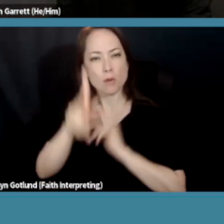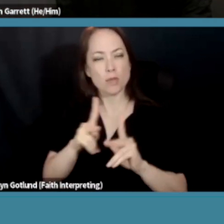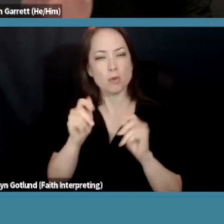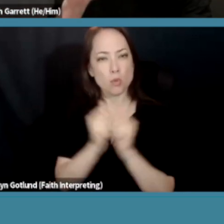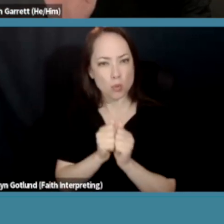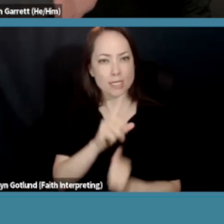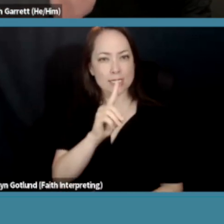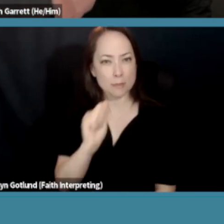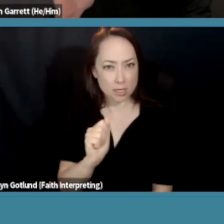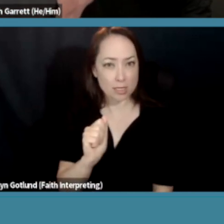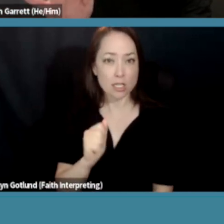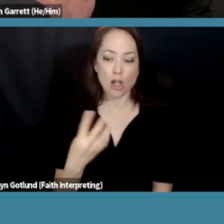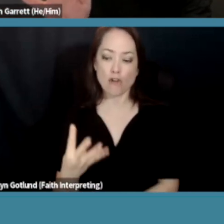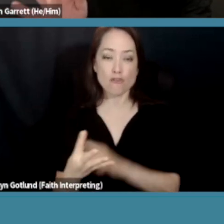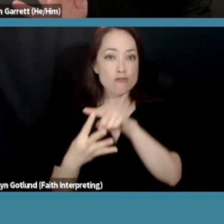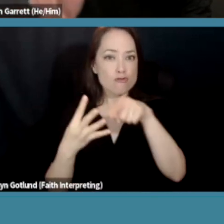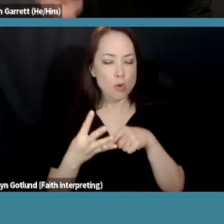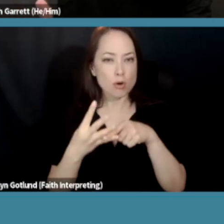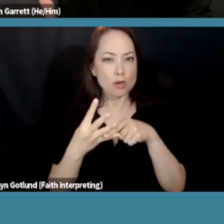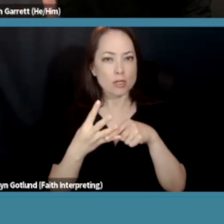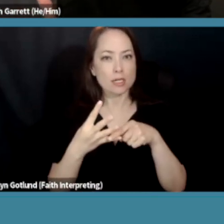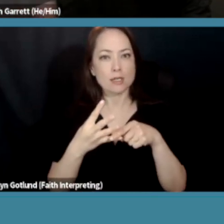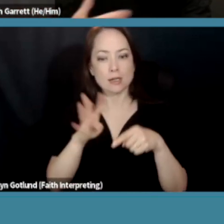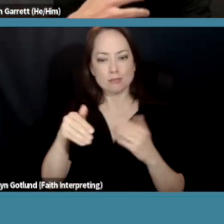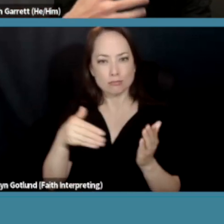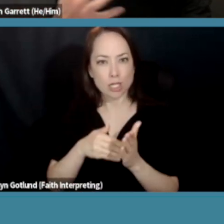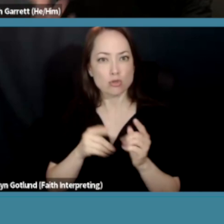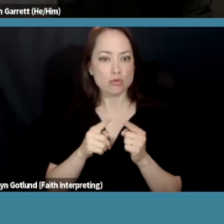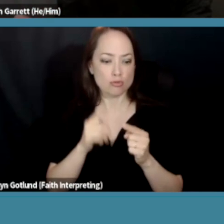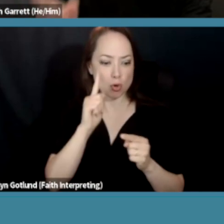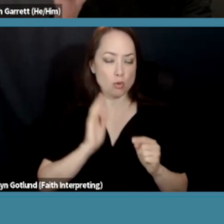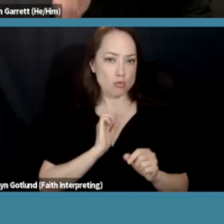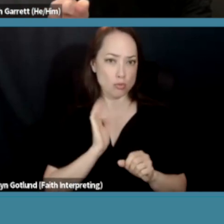There's four primary pillars central to our work, and those would include,